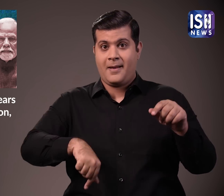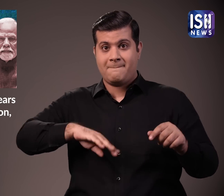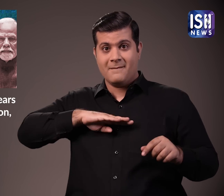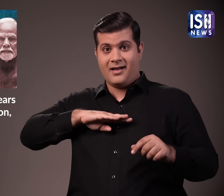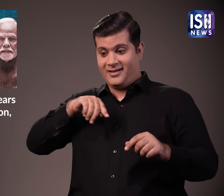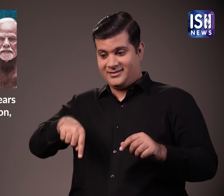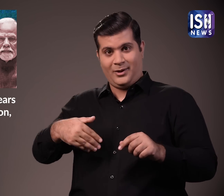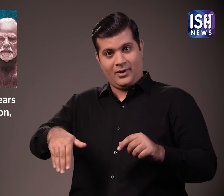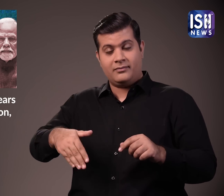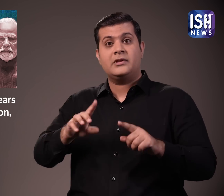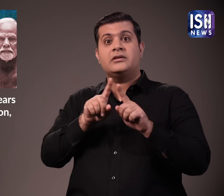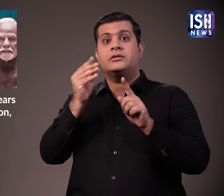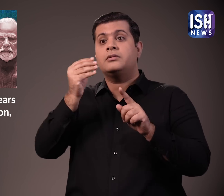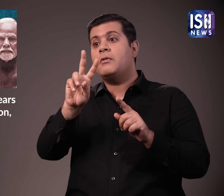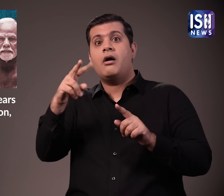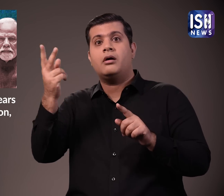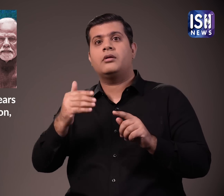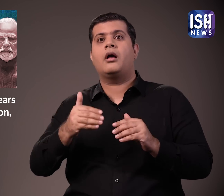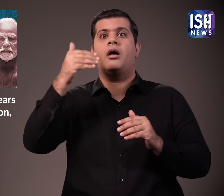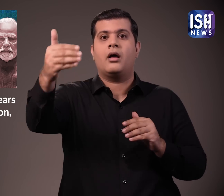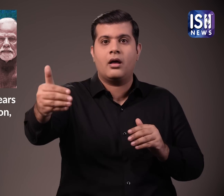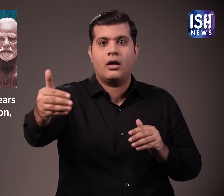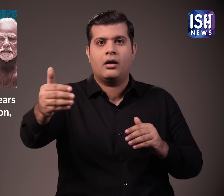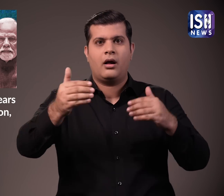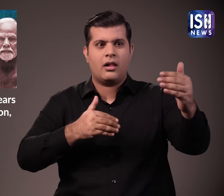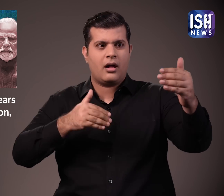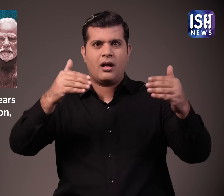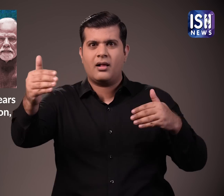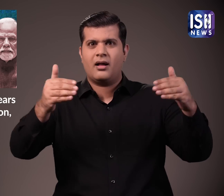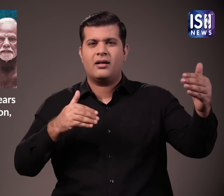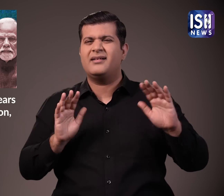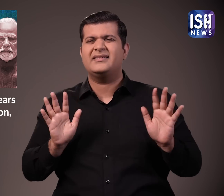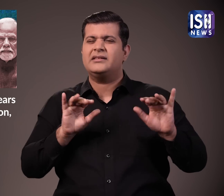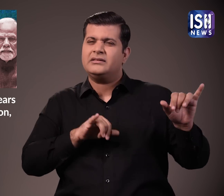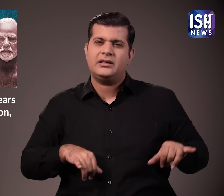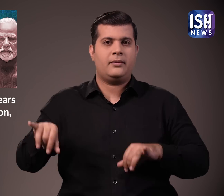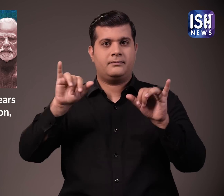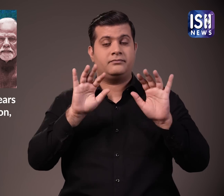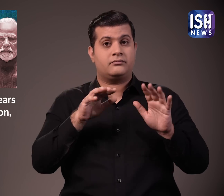Elections in Maharashtra will be held soon, while other states will vote later. Polls should be held simultaneously instead of on different dates.